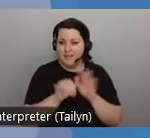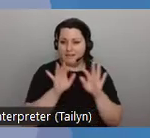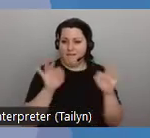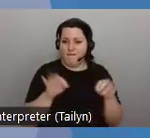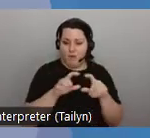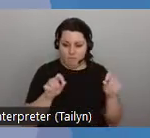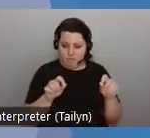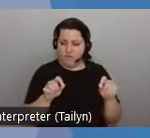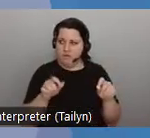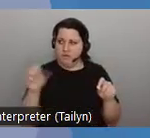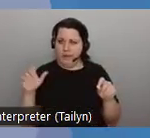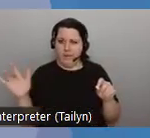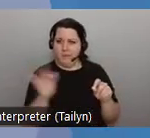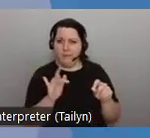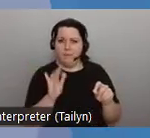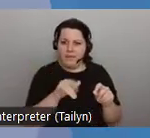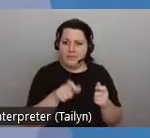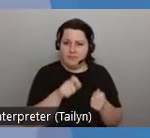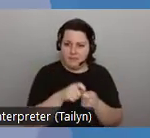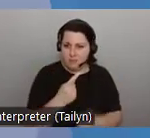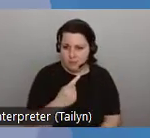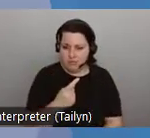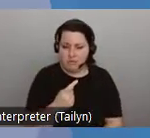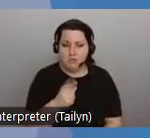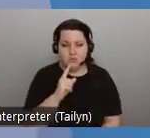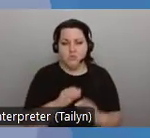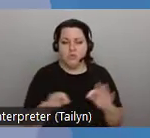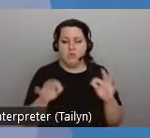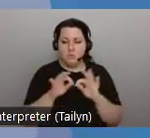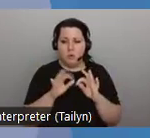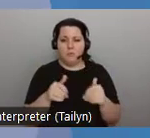Voice control will also use that in order to identify form fields. It will let